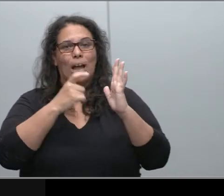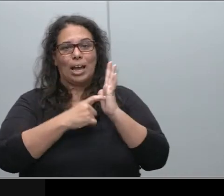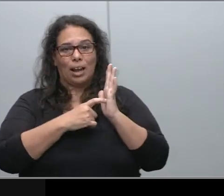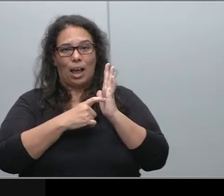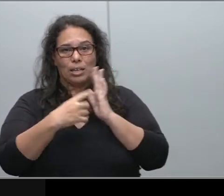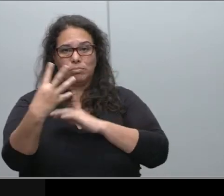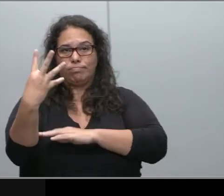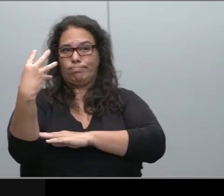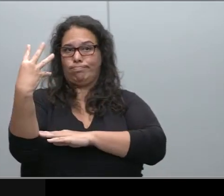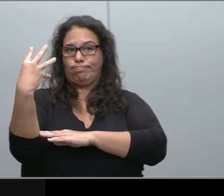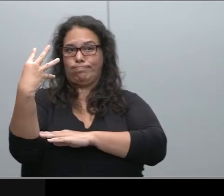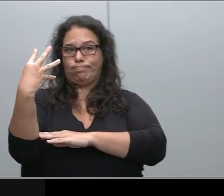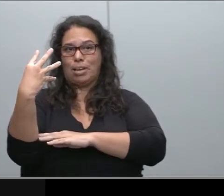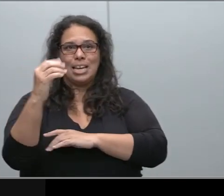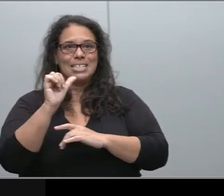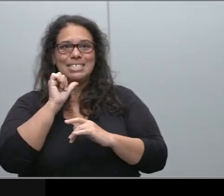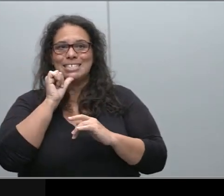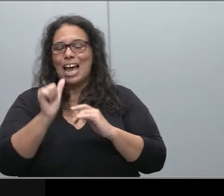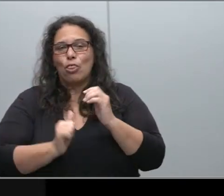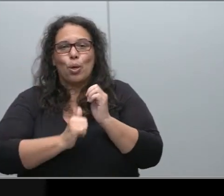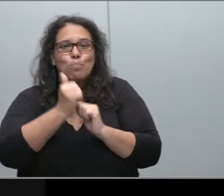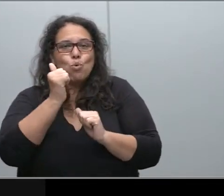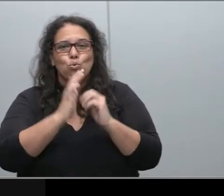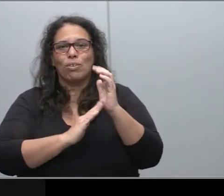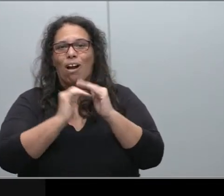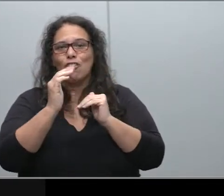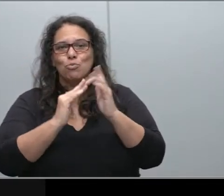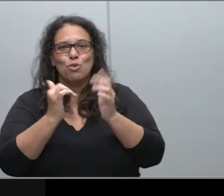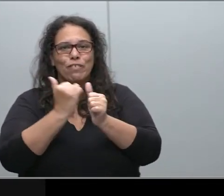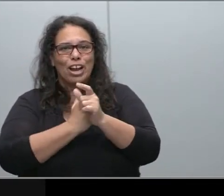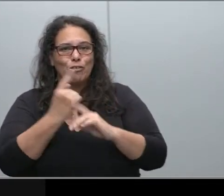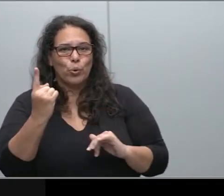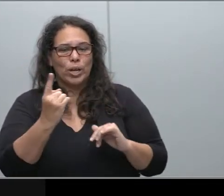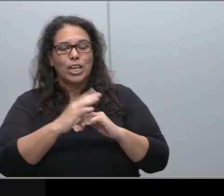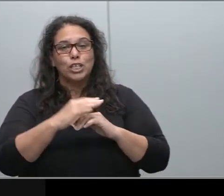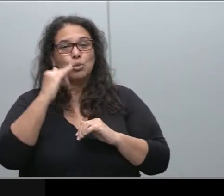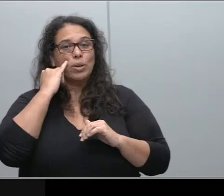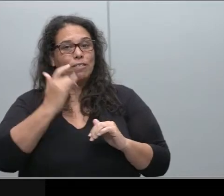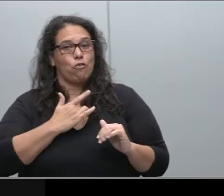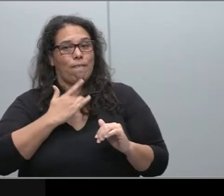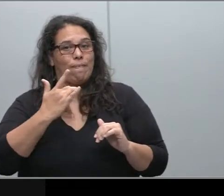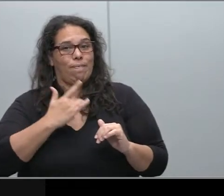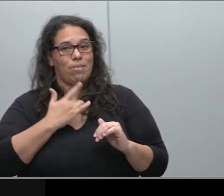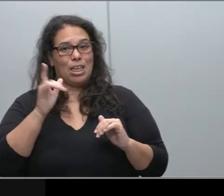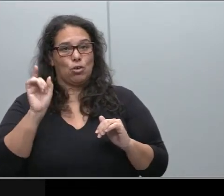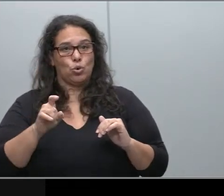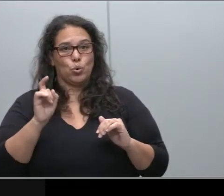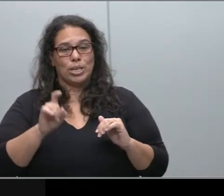So for students, support can be provided by FRC staff individually, or they are in group settings.